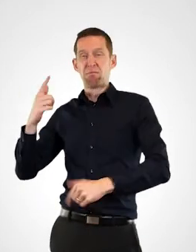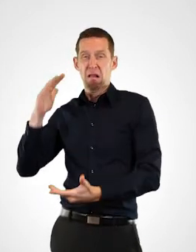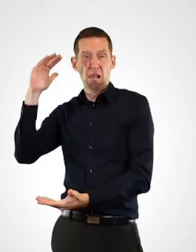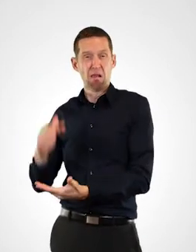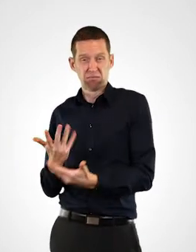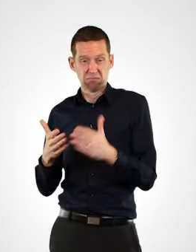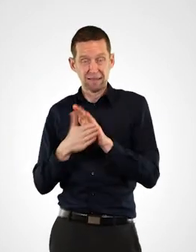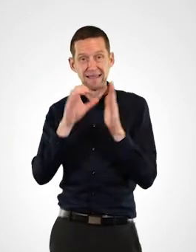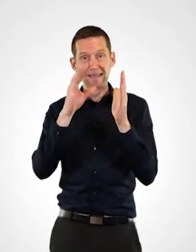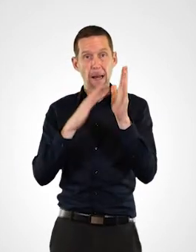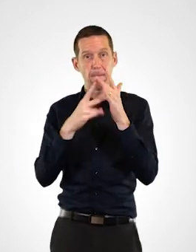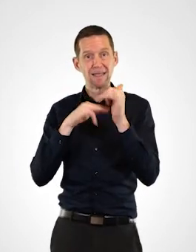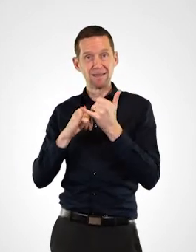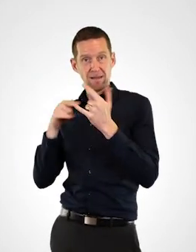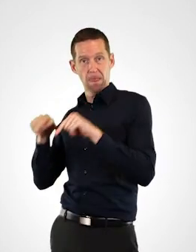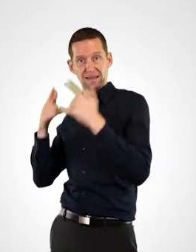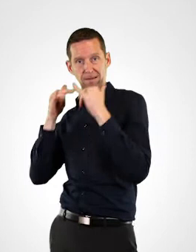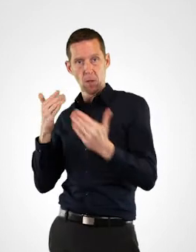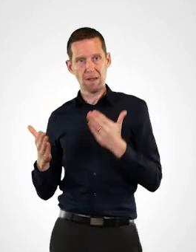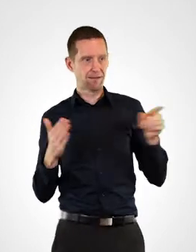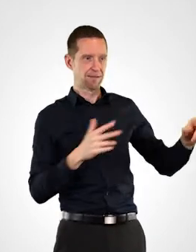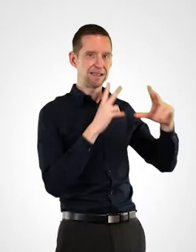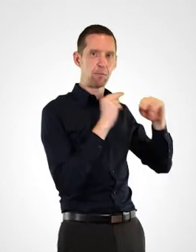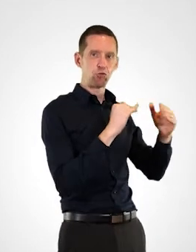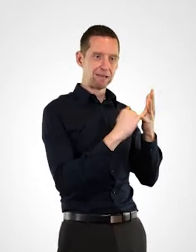It takes us less than 10 minutes to do the CASP.